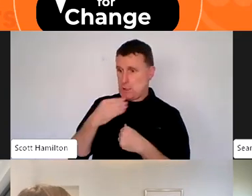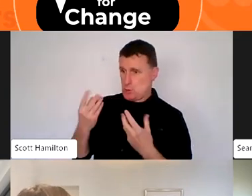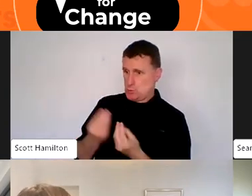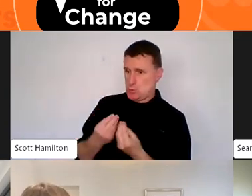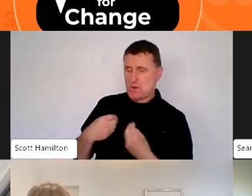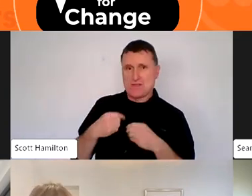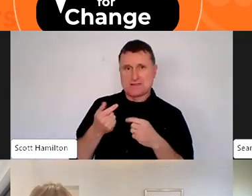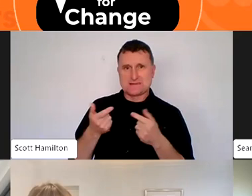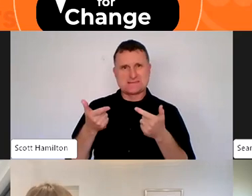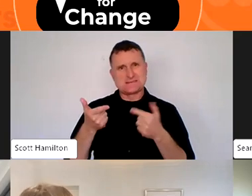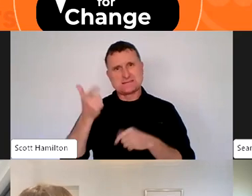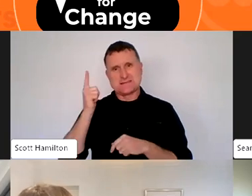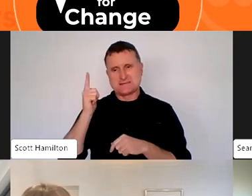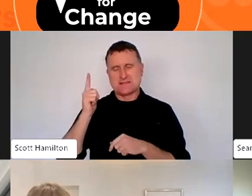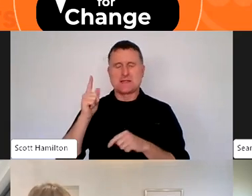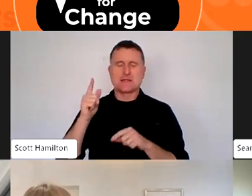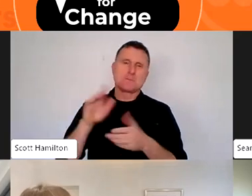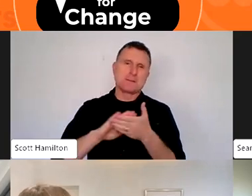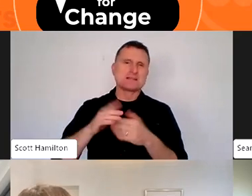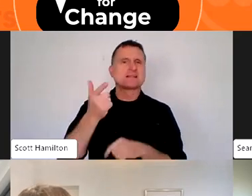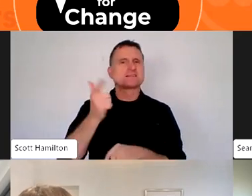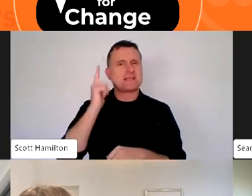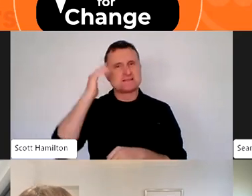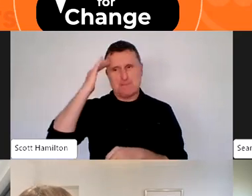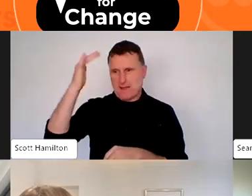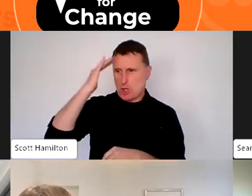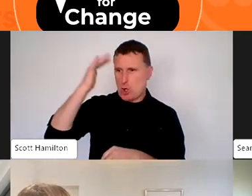we call inclusive pedagogies that comes from our colleagues in the